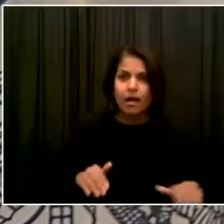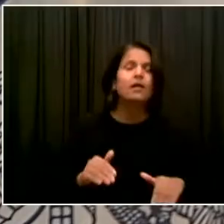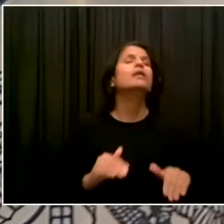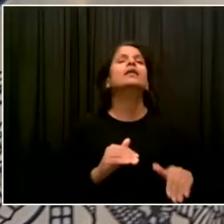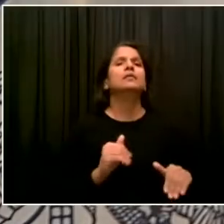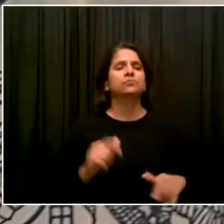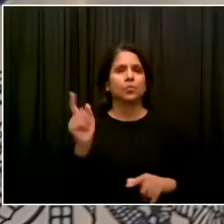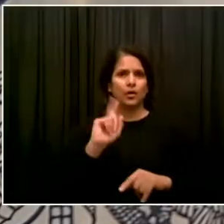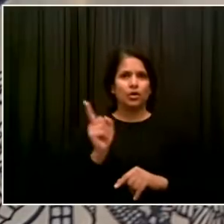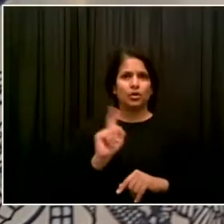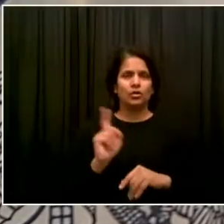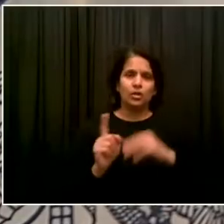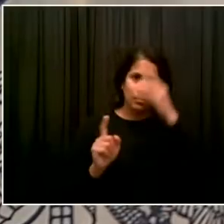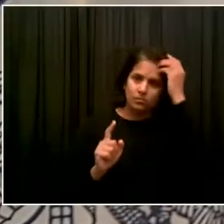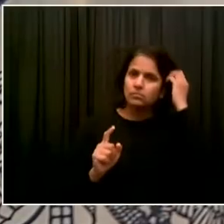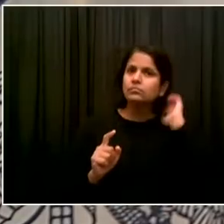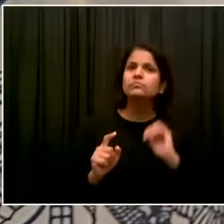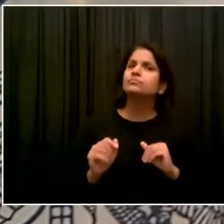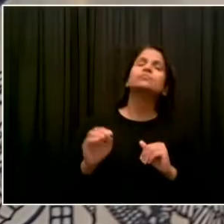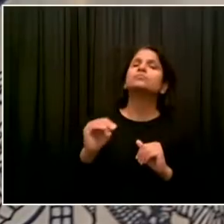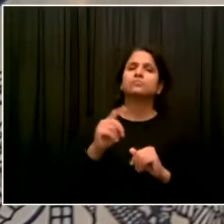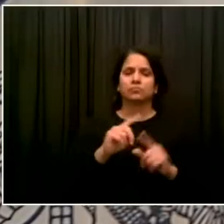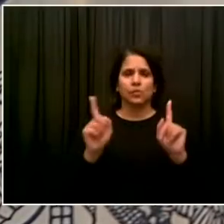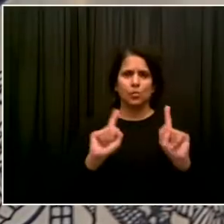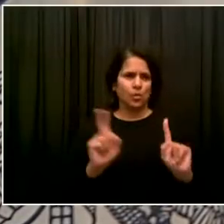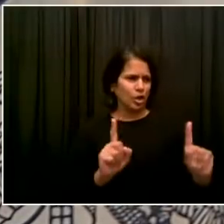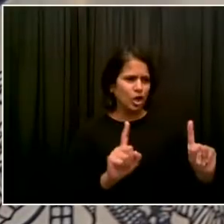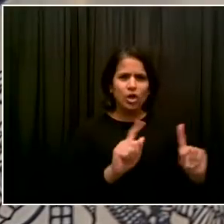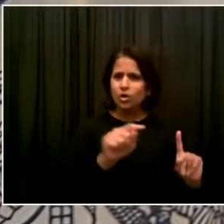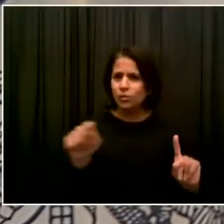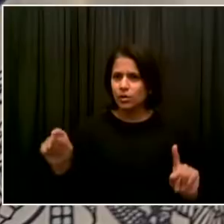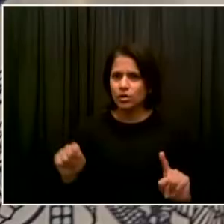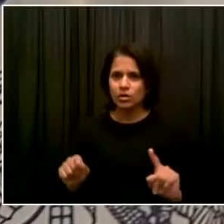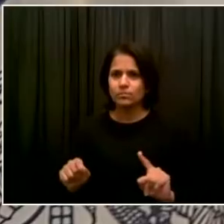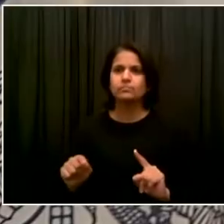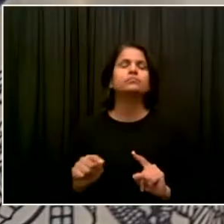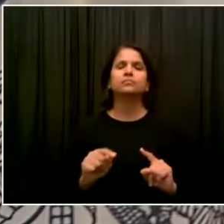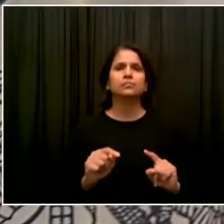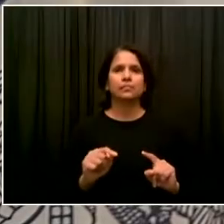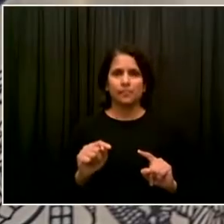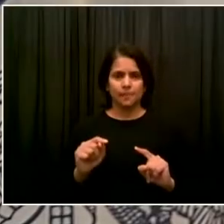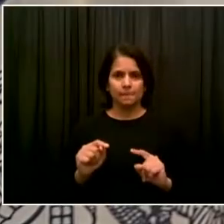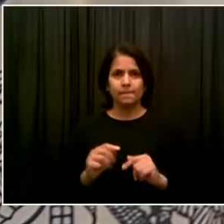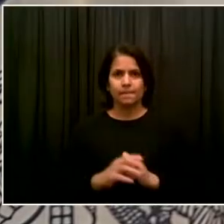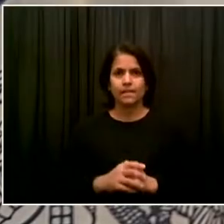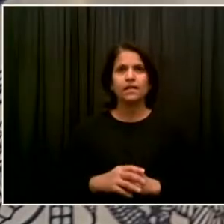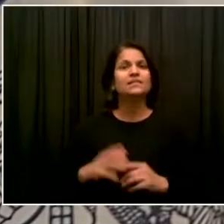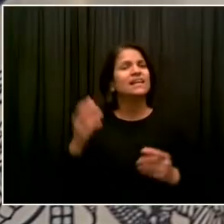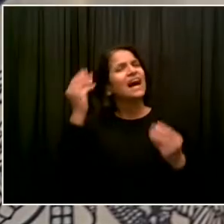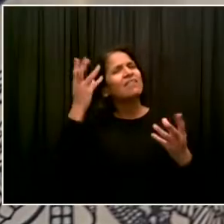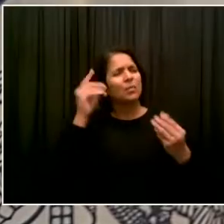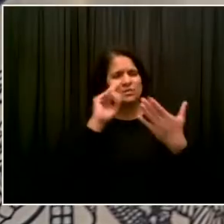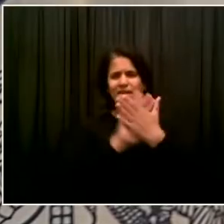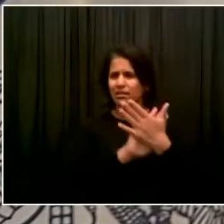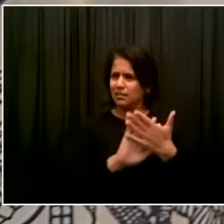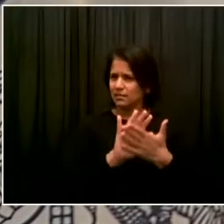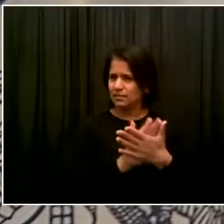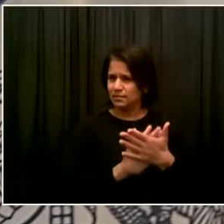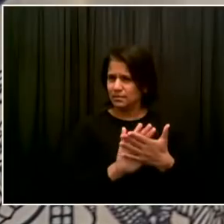LETTING PEOPLE KOWN WHERE